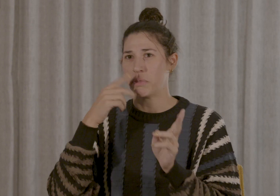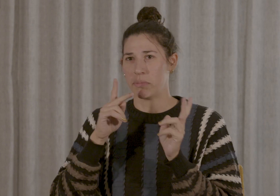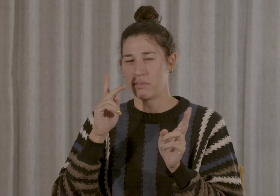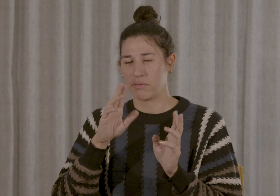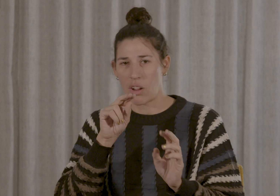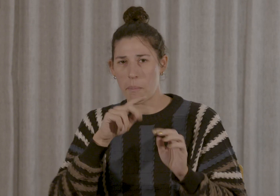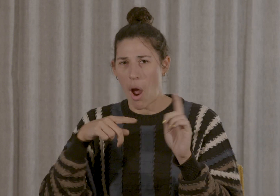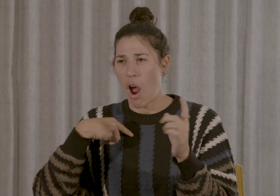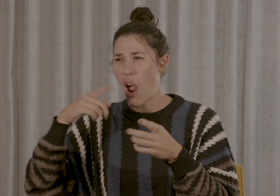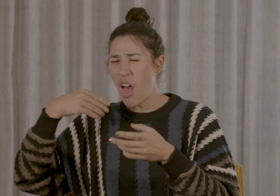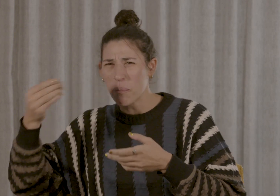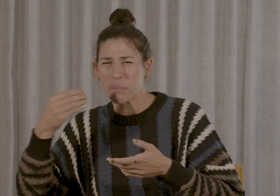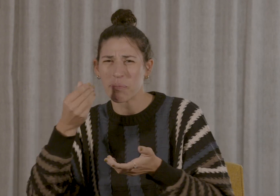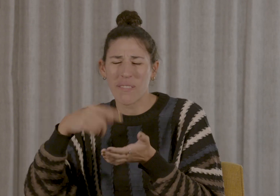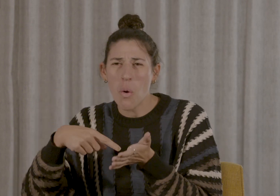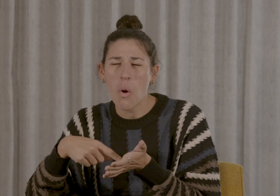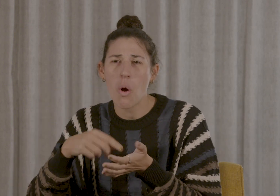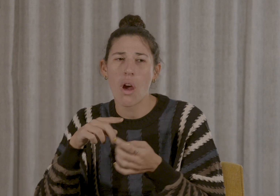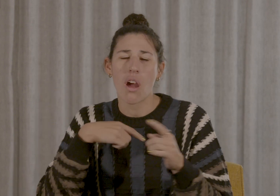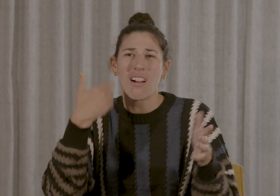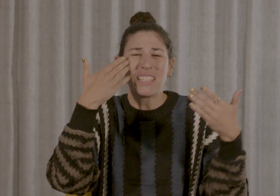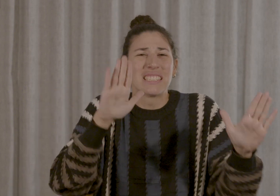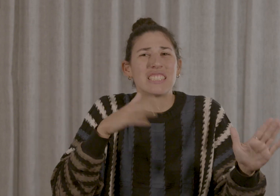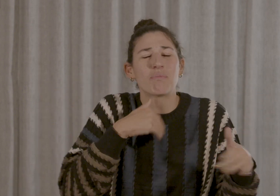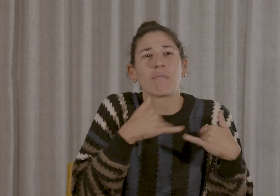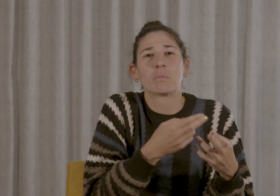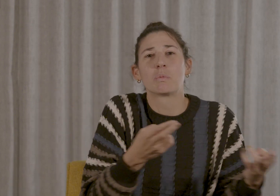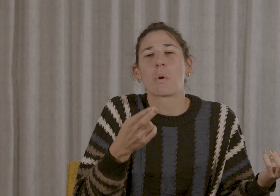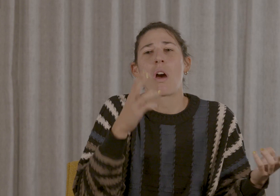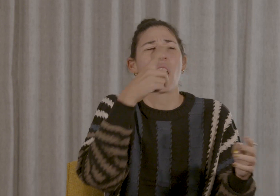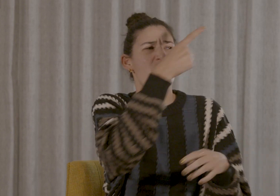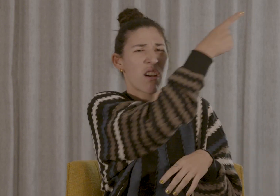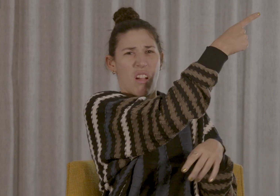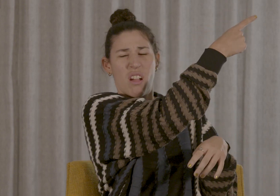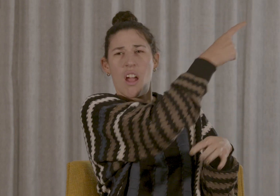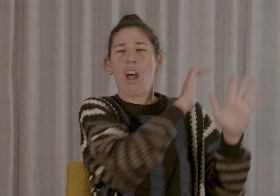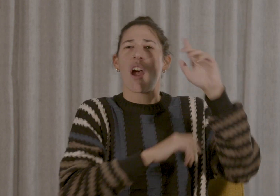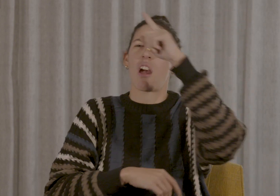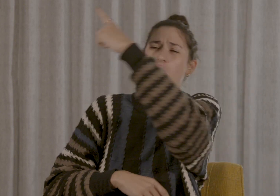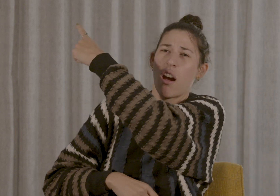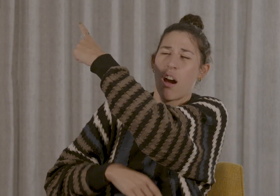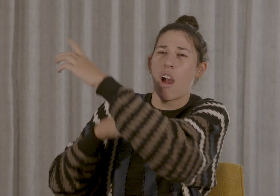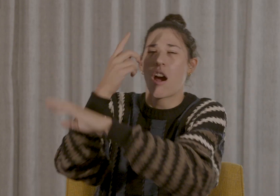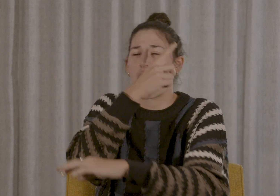Every time it was a hearing person with an excuse, “We have to pay? We can't afford it!” Or, “I don't know if we have the resources,”